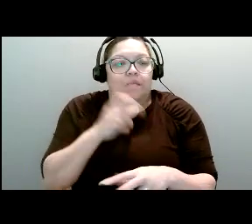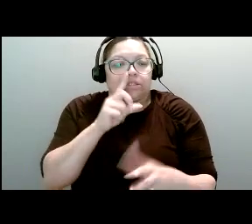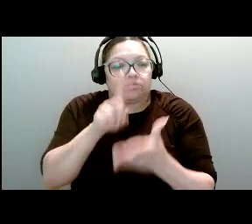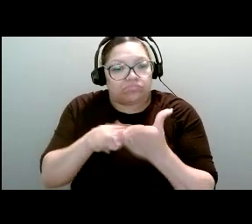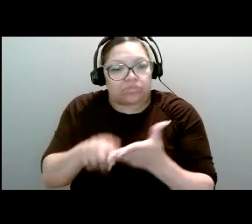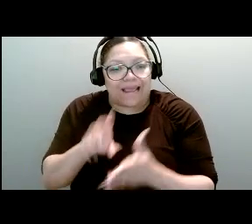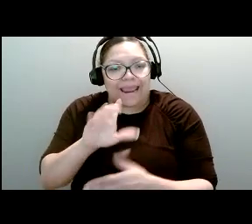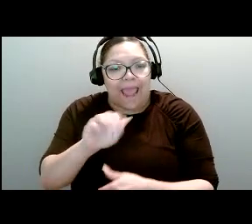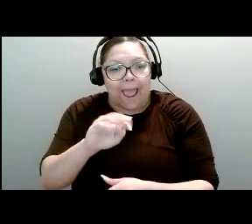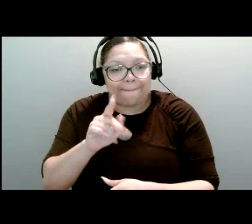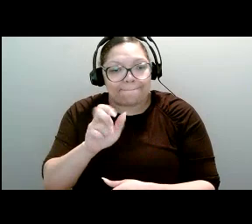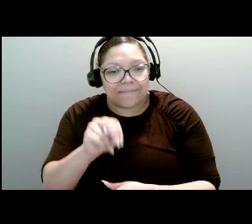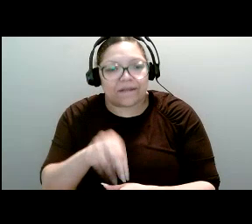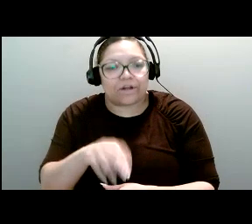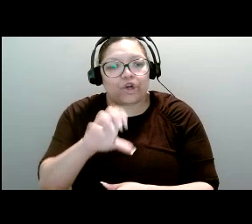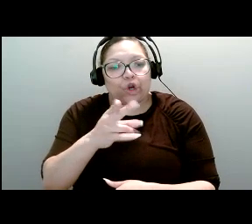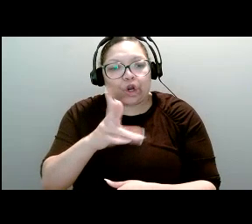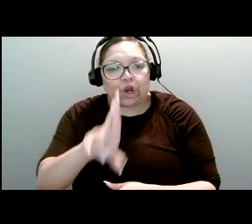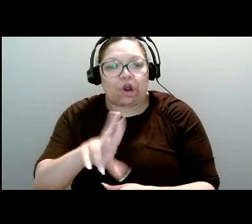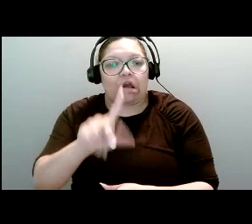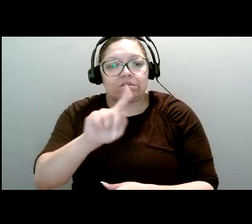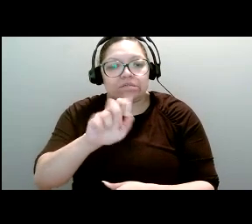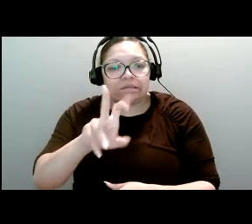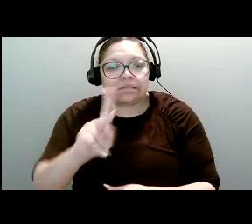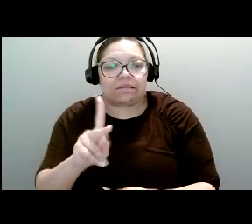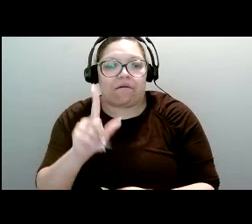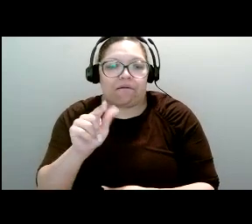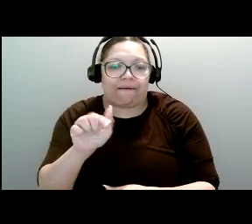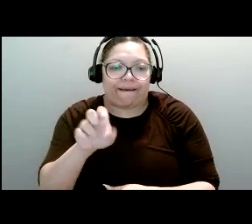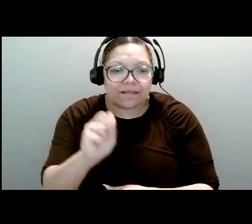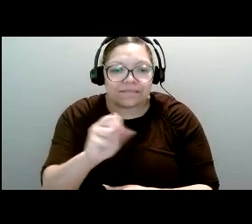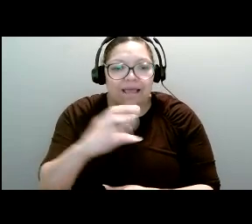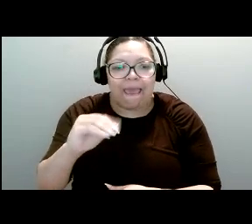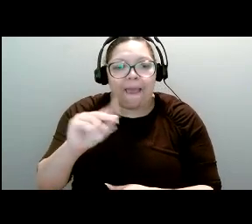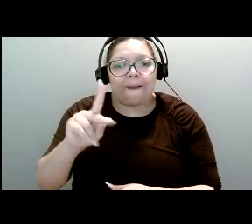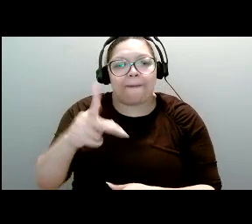So one of the things that we are tasked with is looking at the boundary that's